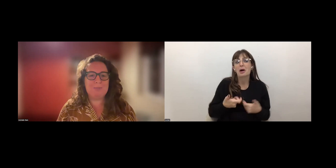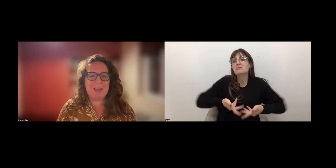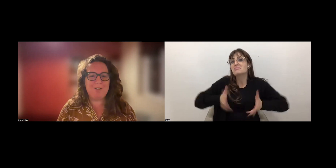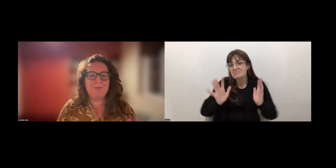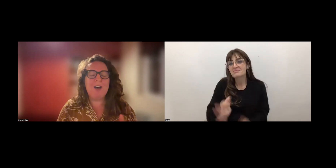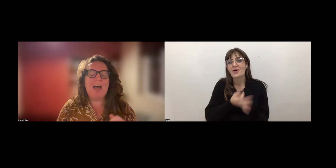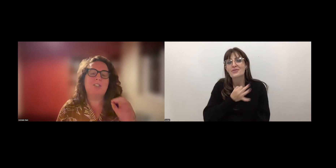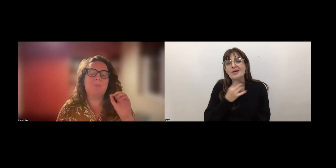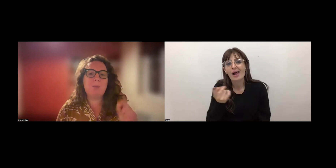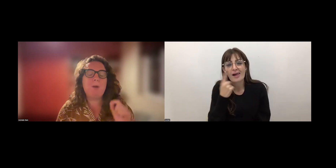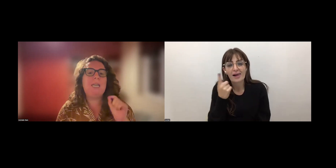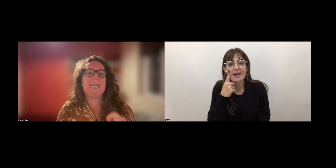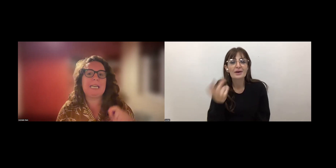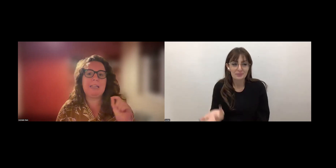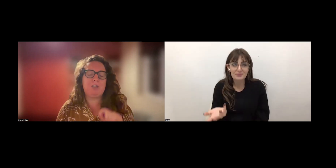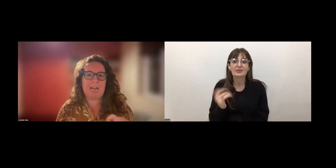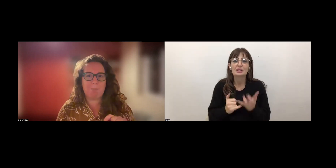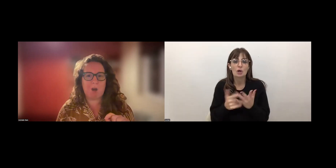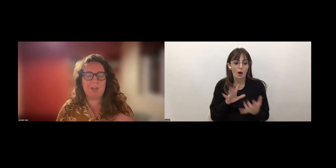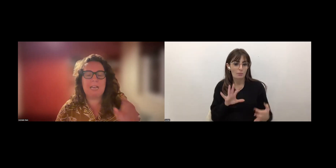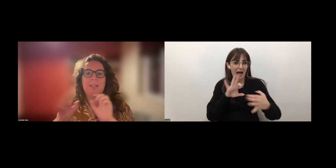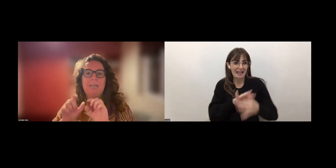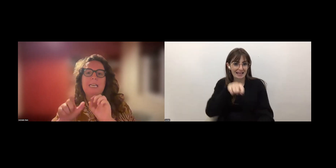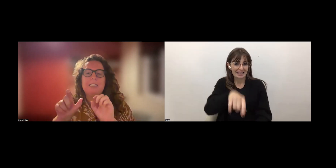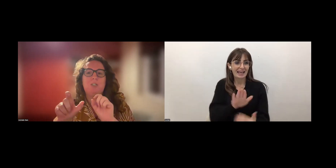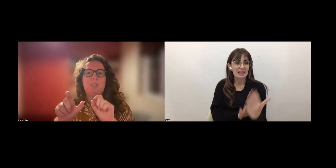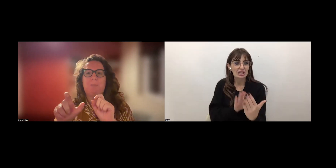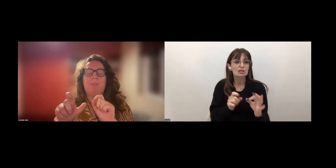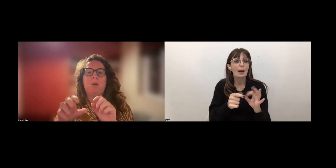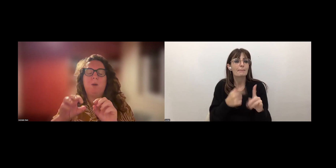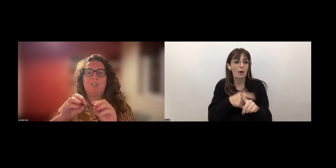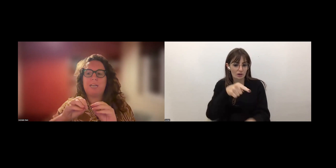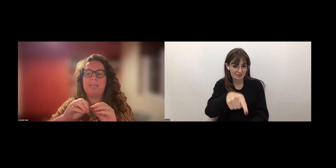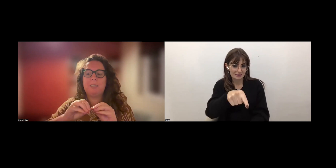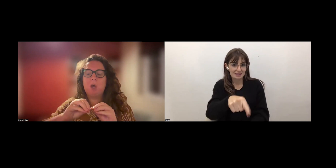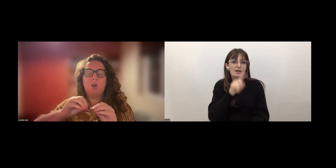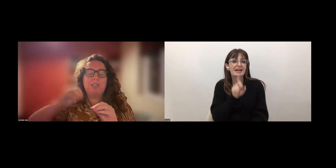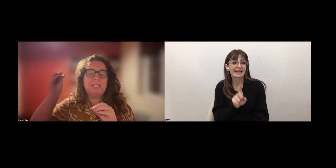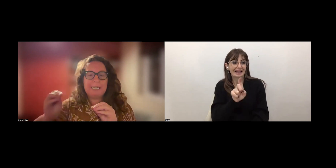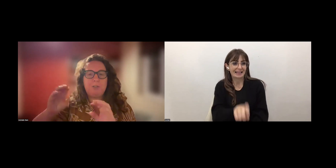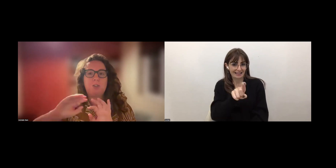to pay off. I will put a link in the chat box. It is a link to something that is going to lead you